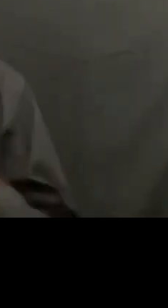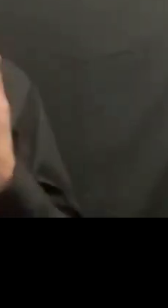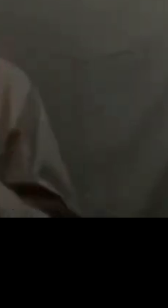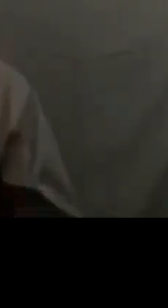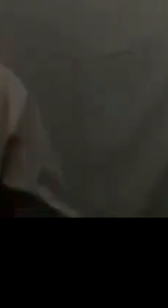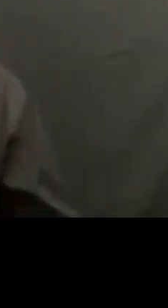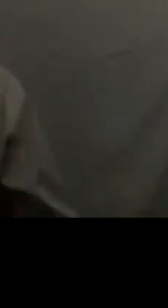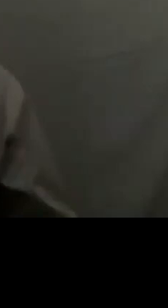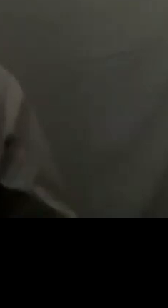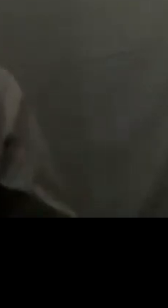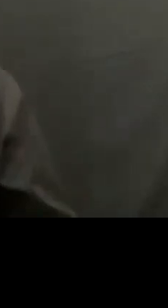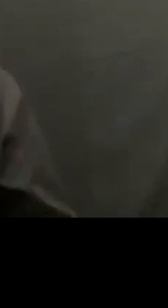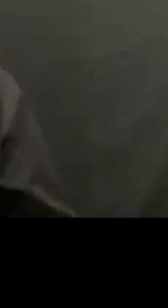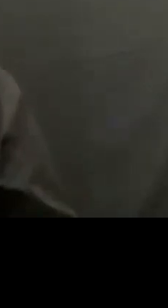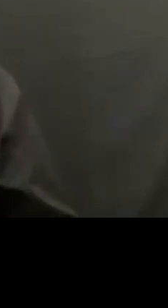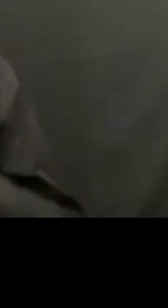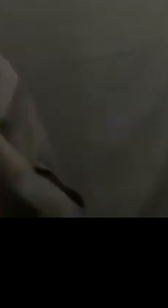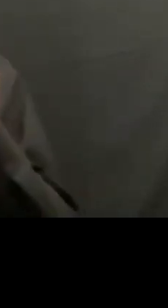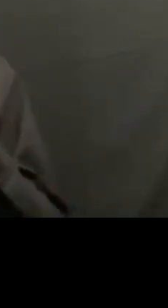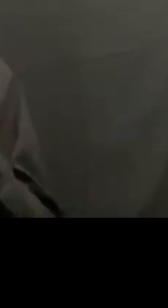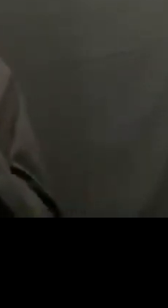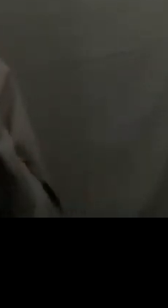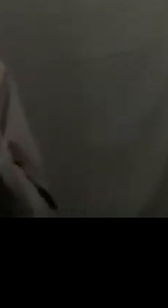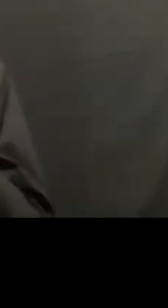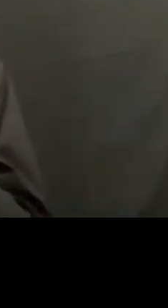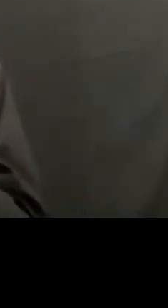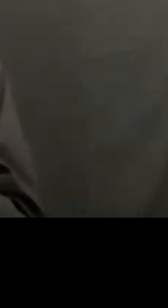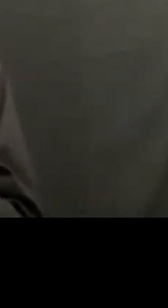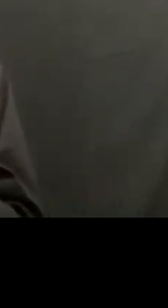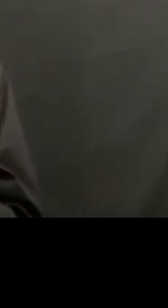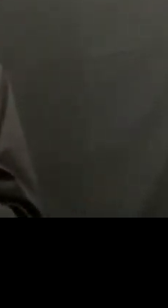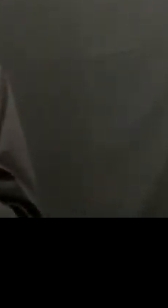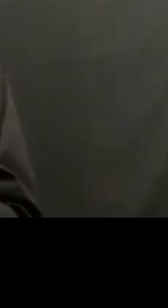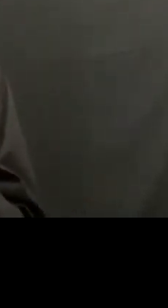To my knowledge, there's no centralized, either just